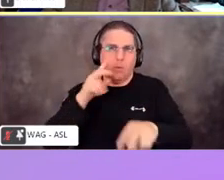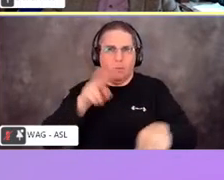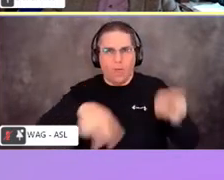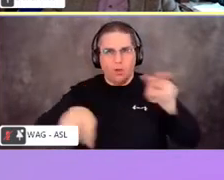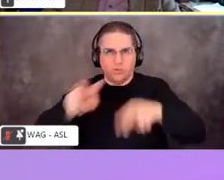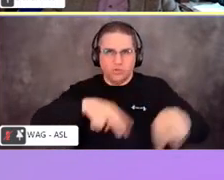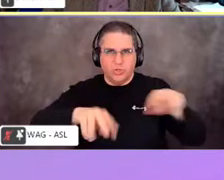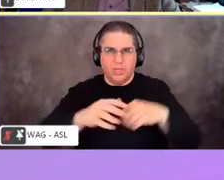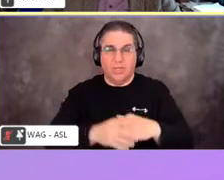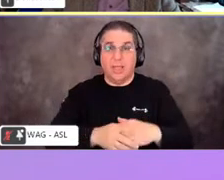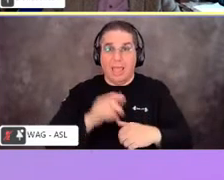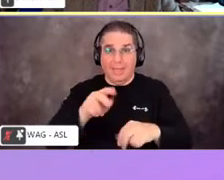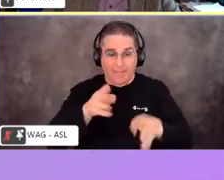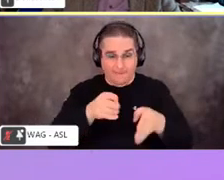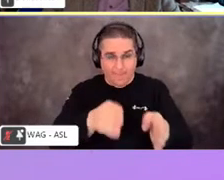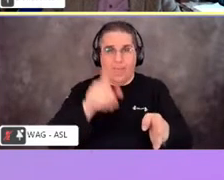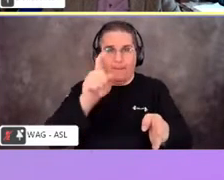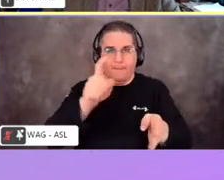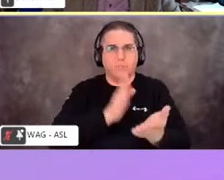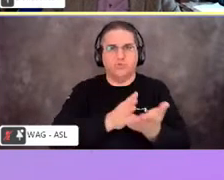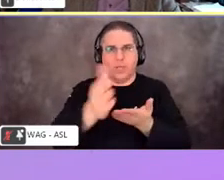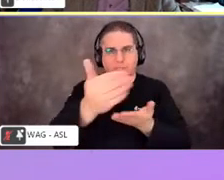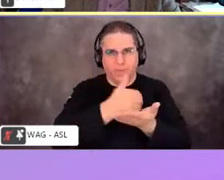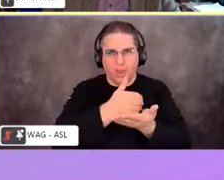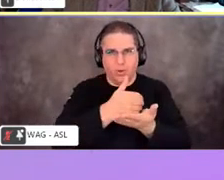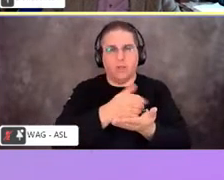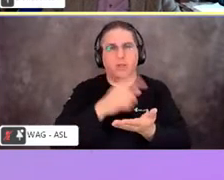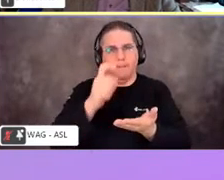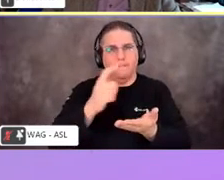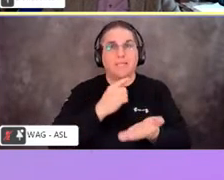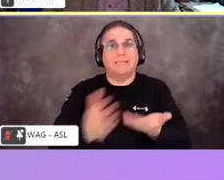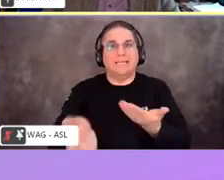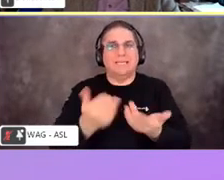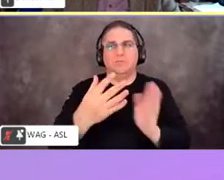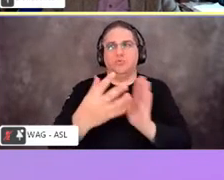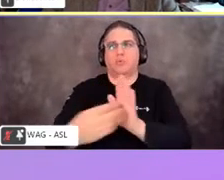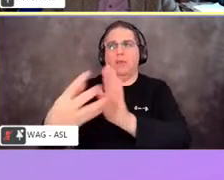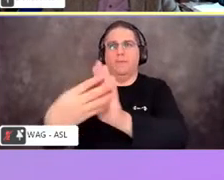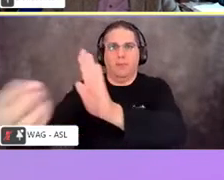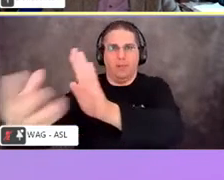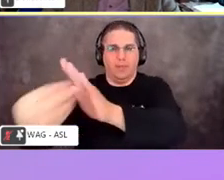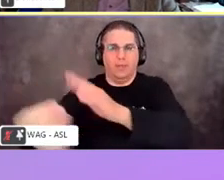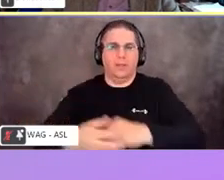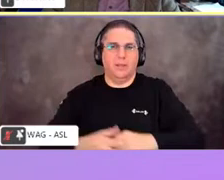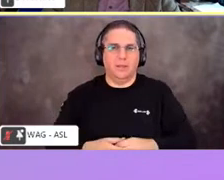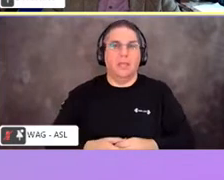here so for us international monitoring body, we use it to establish a monitoring